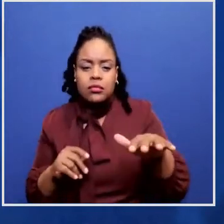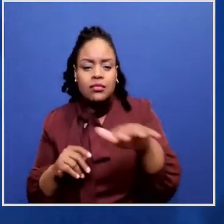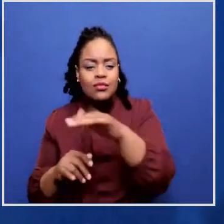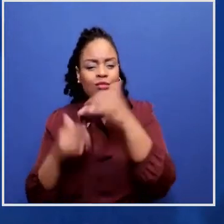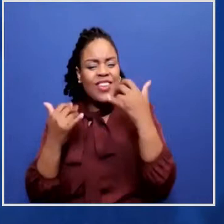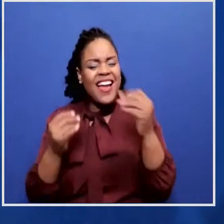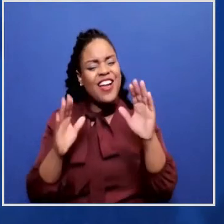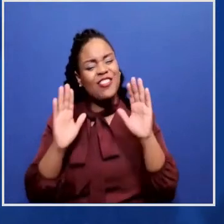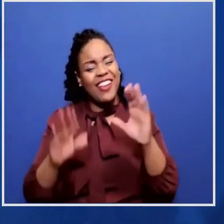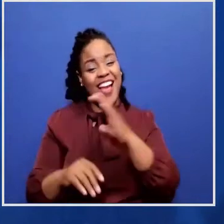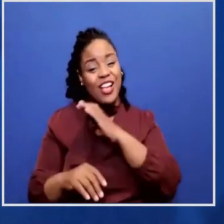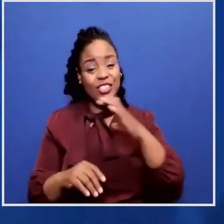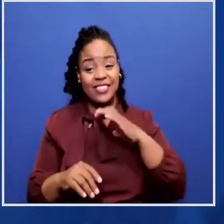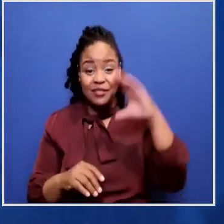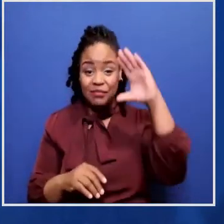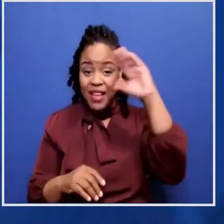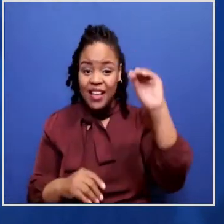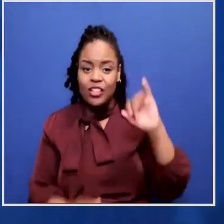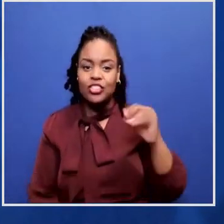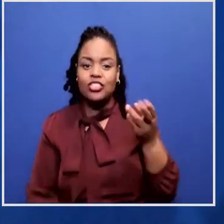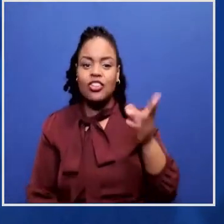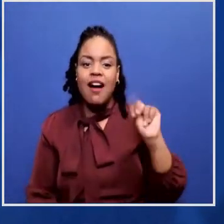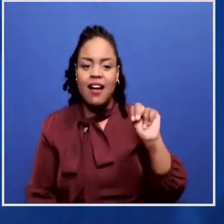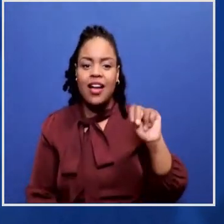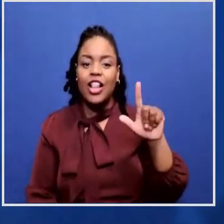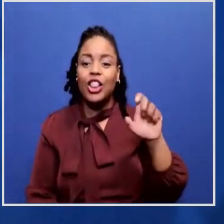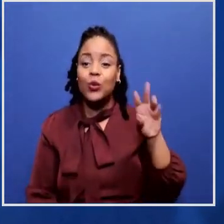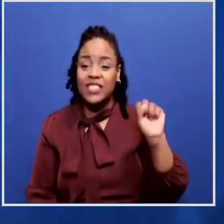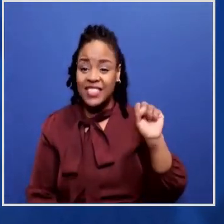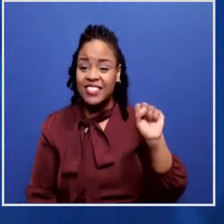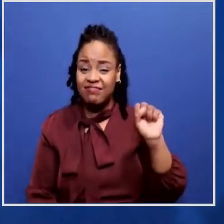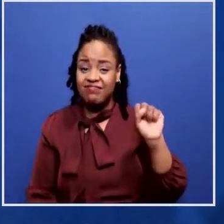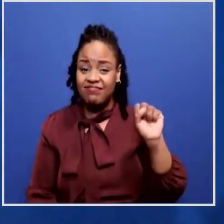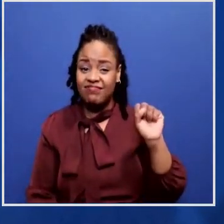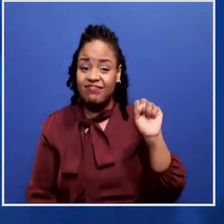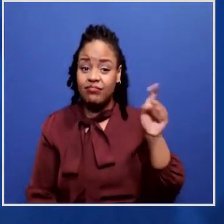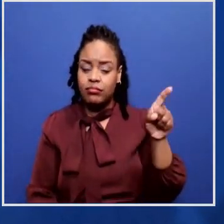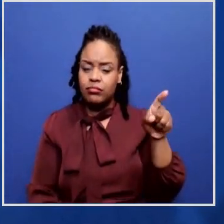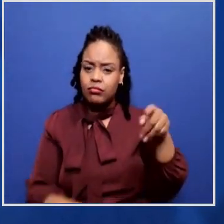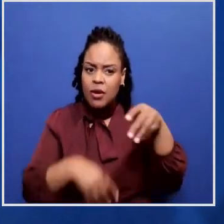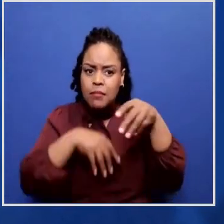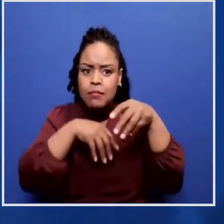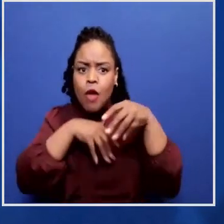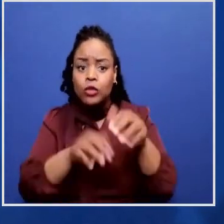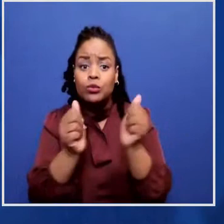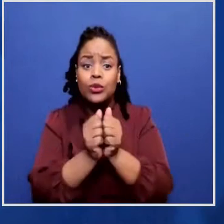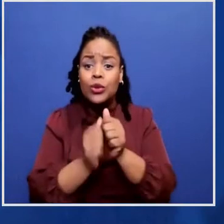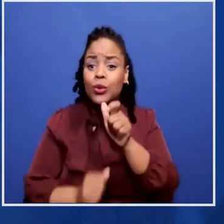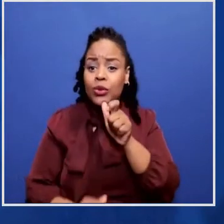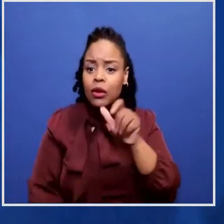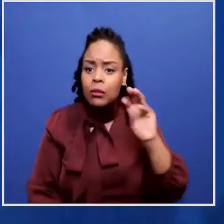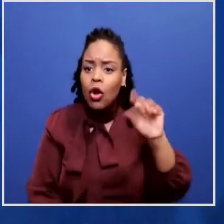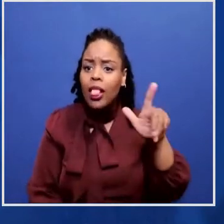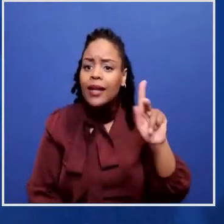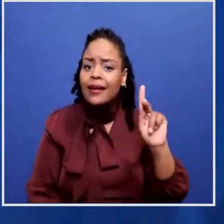RESILIENCE OF THE LAST YEAR, I